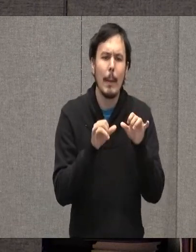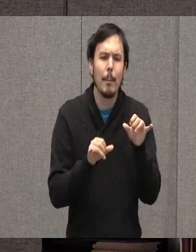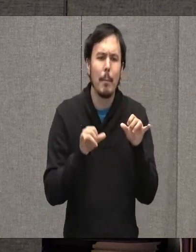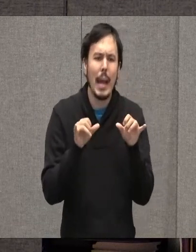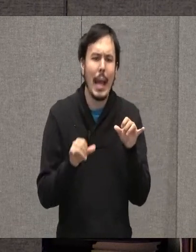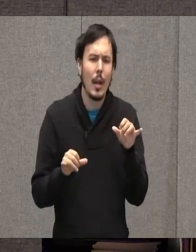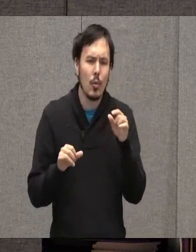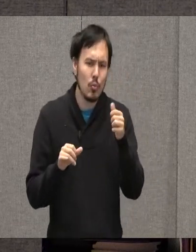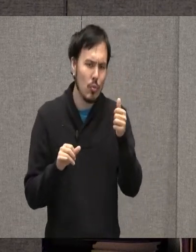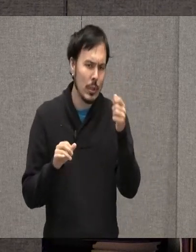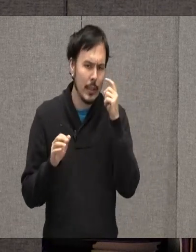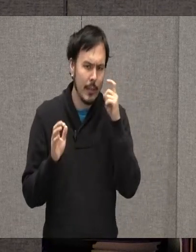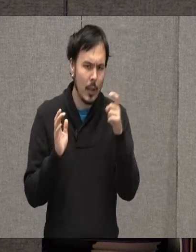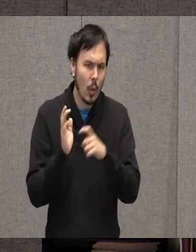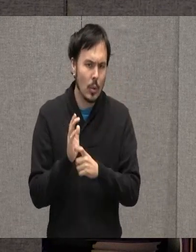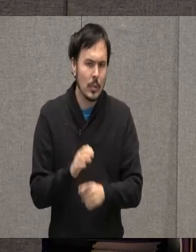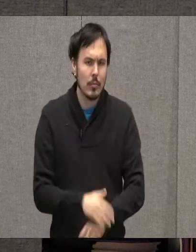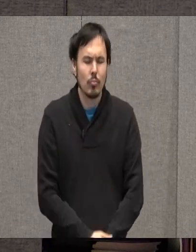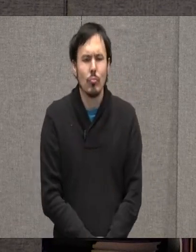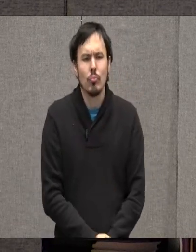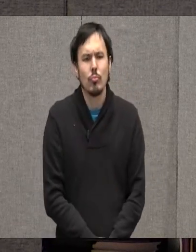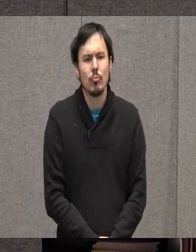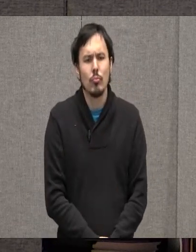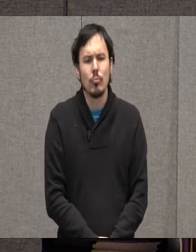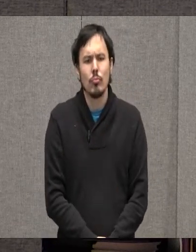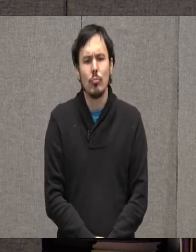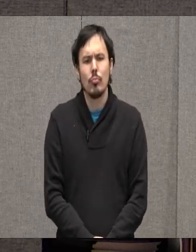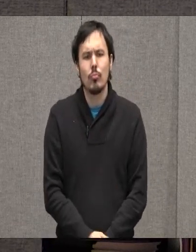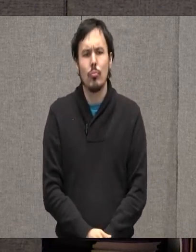what patterns do you see.